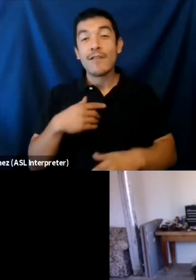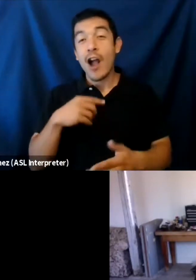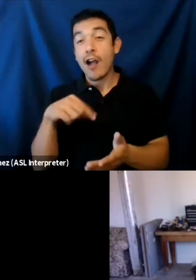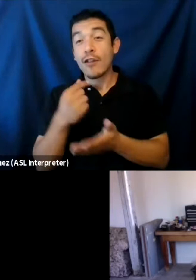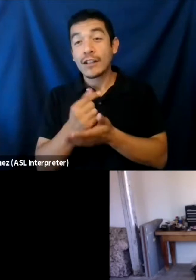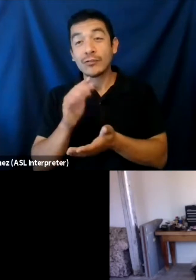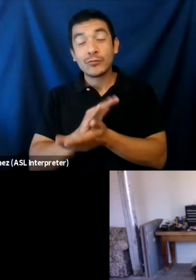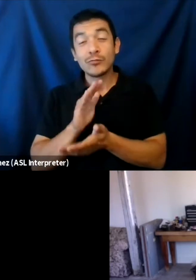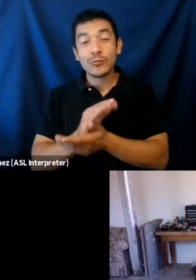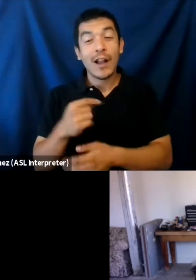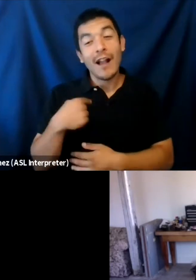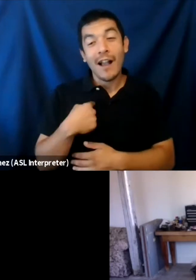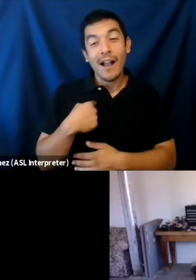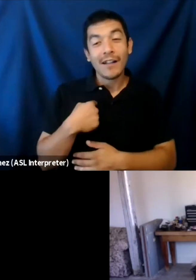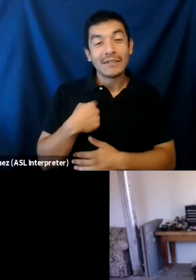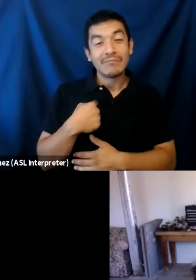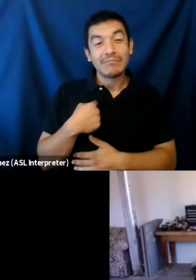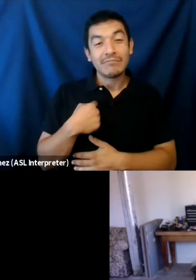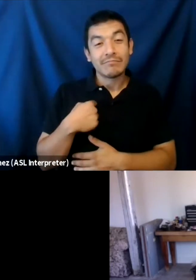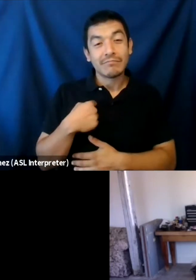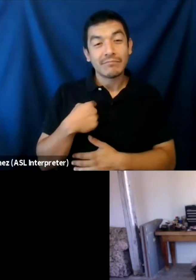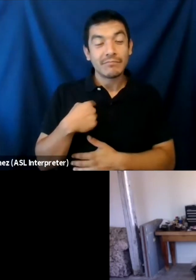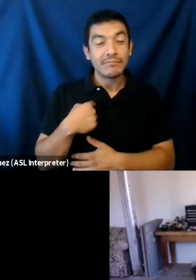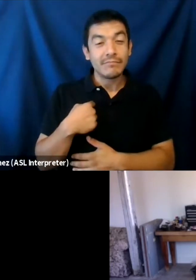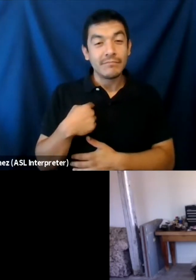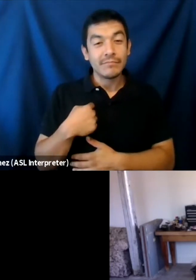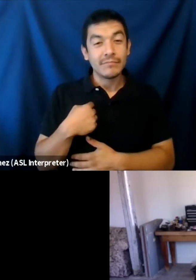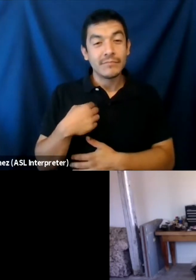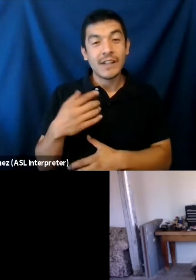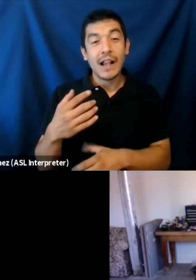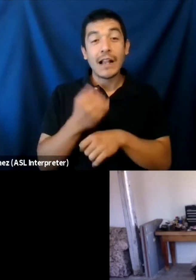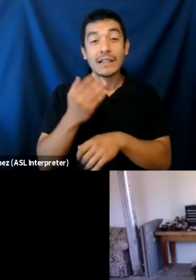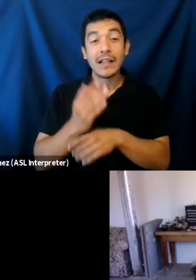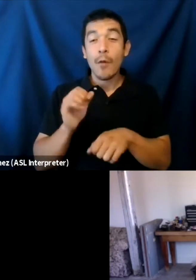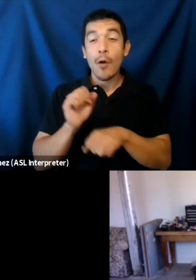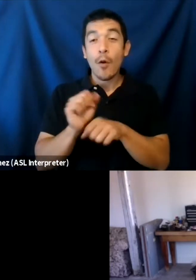I got some work with Vice at the time